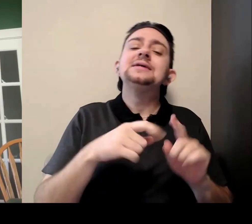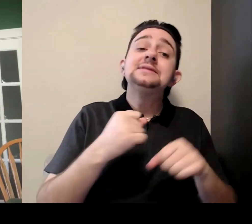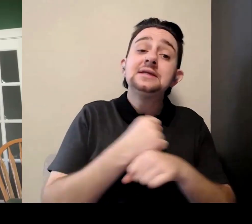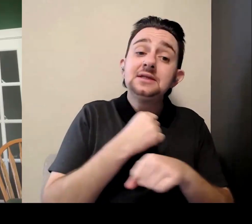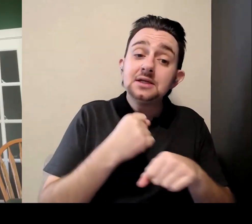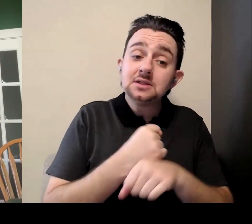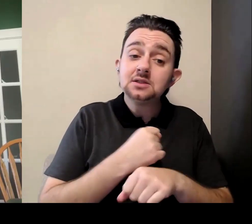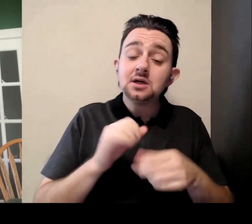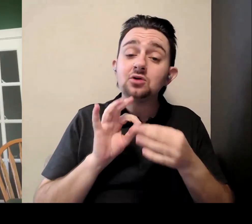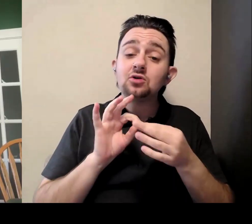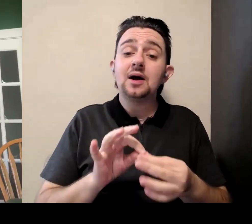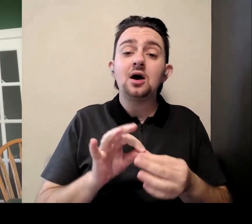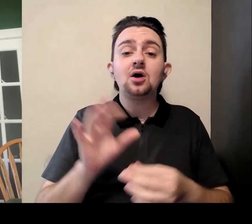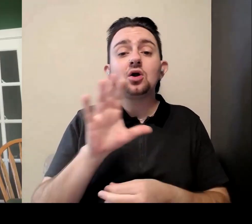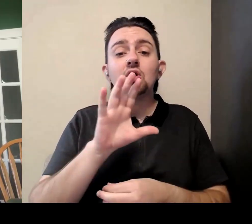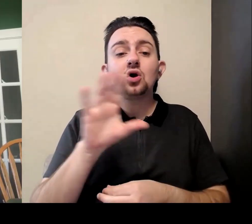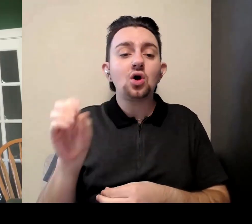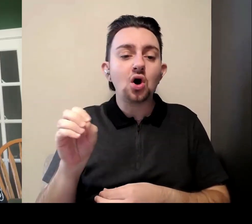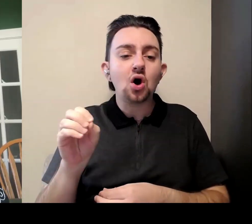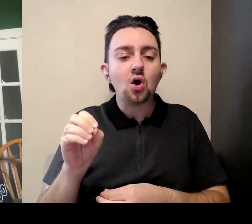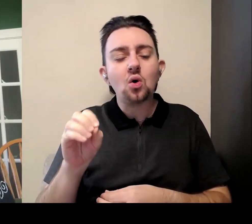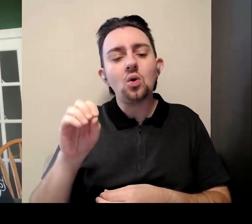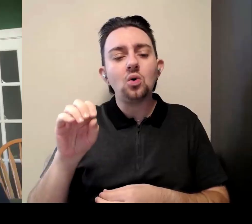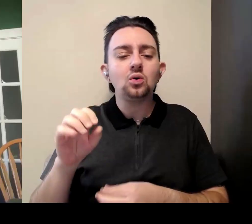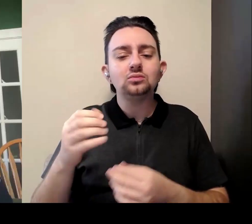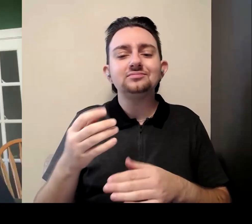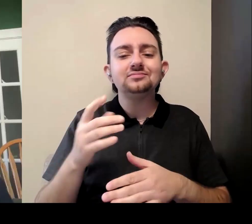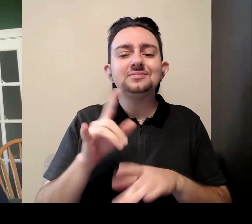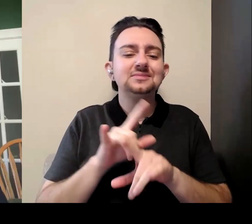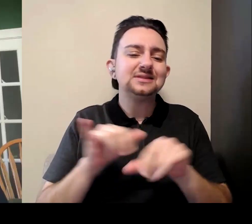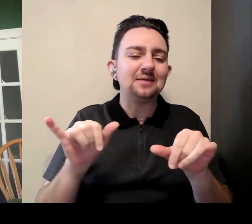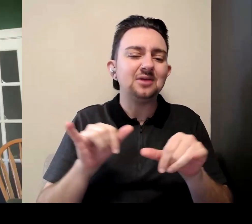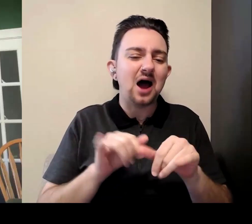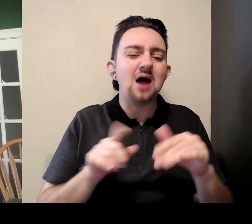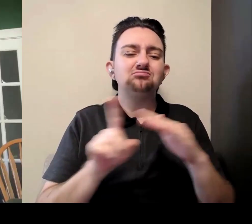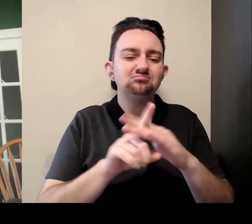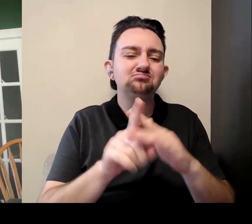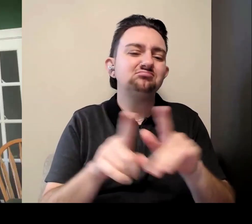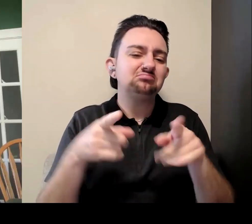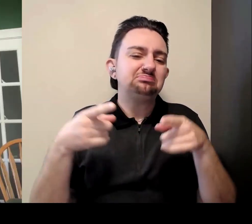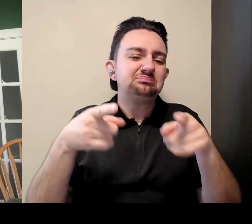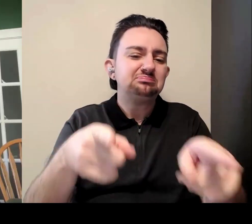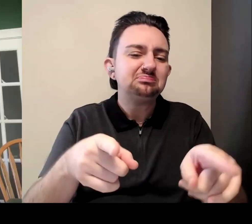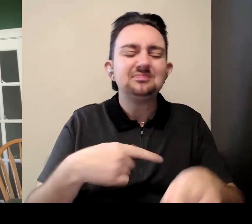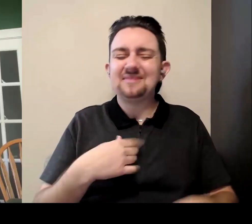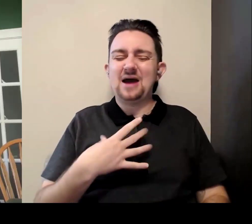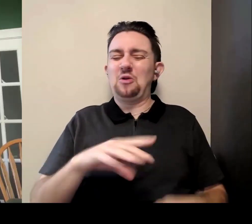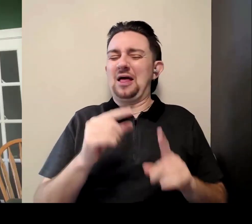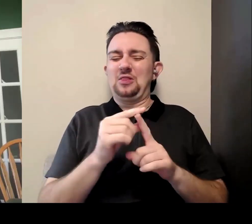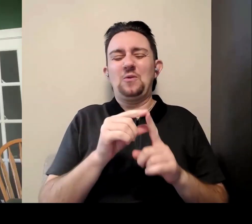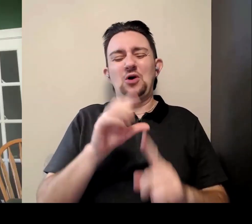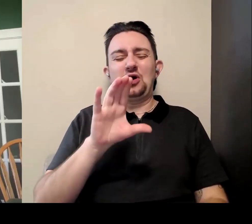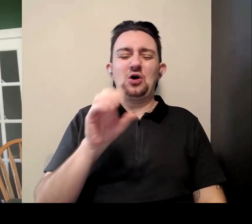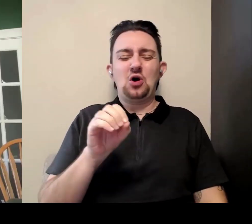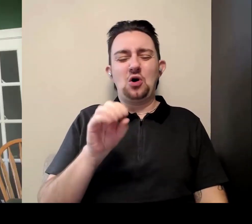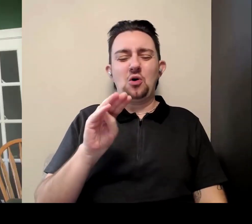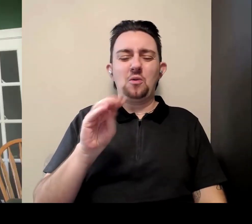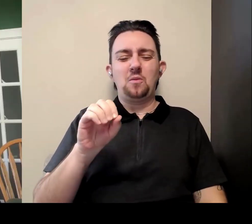I don't usually use the word comorbidity, the medical model, but coexisting was for VI 14 to 65%.